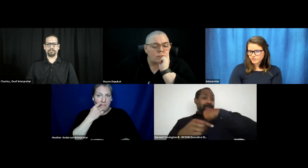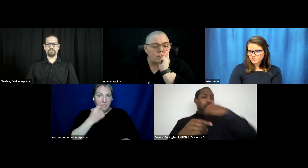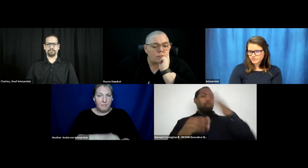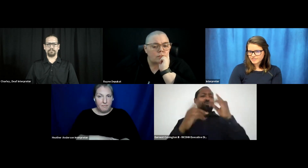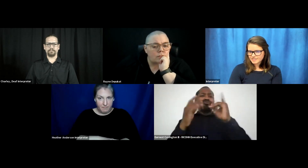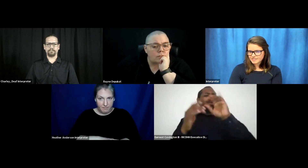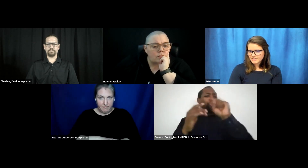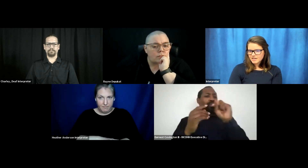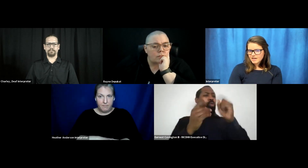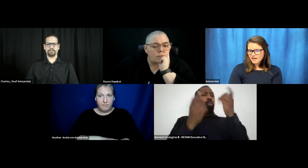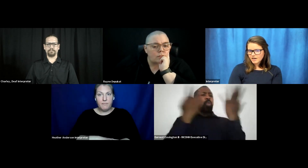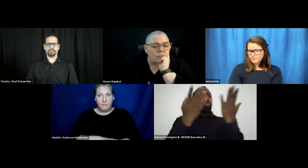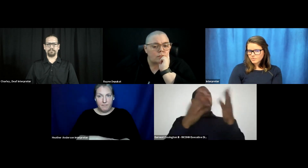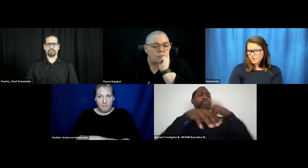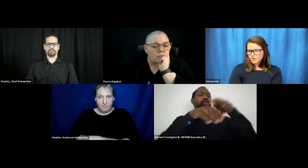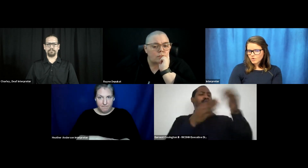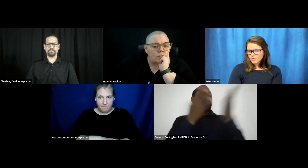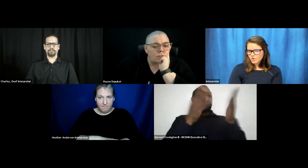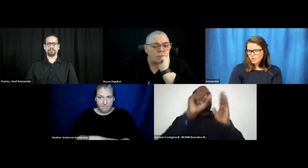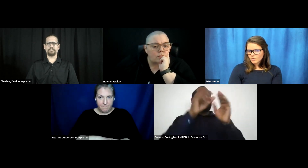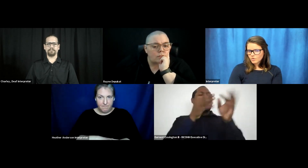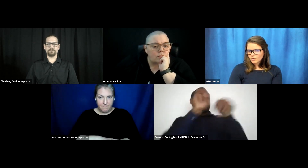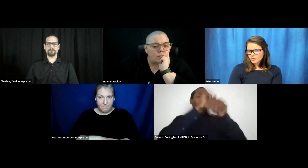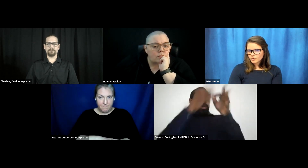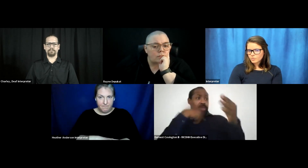Under referral services.